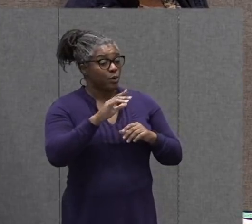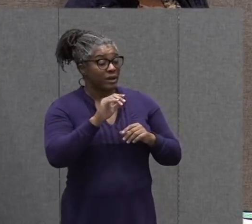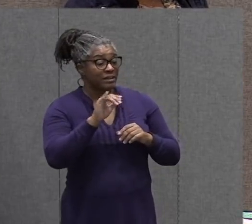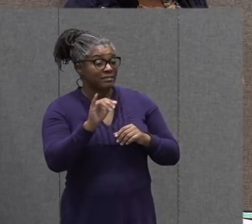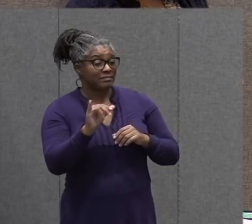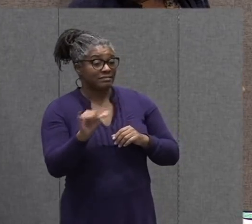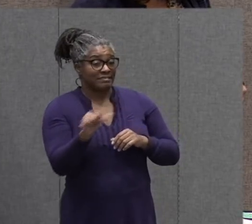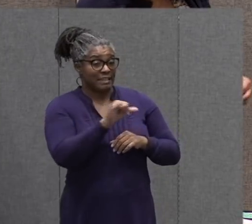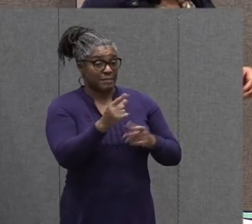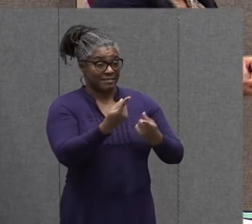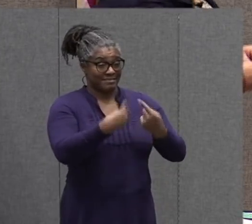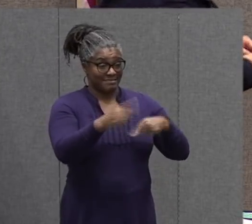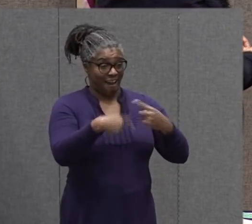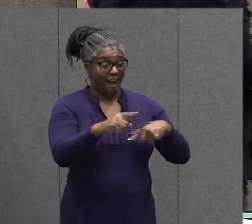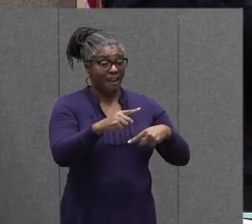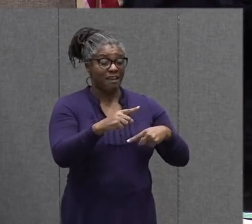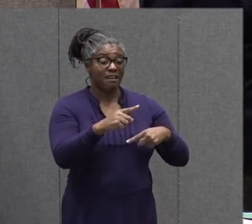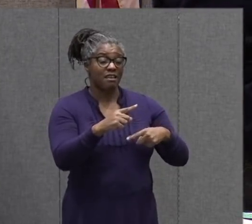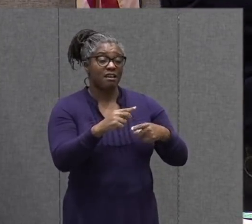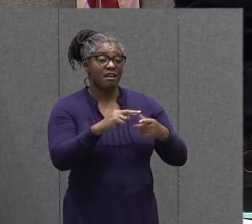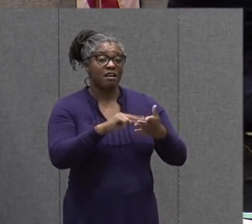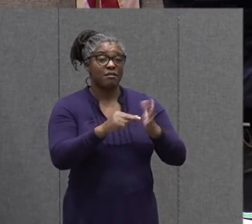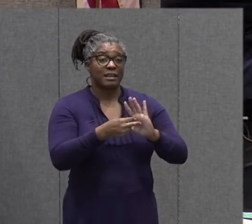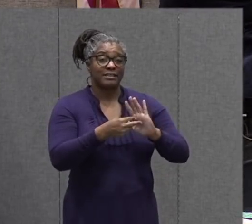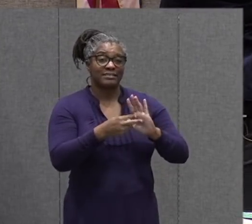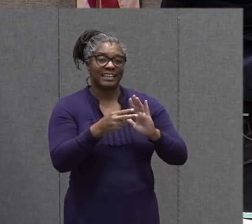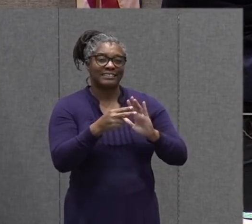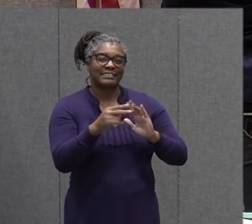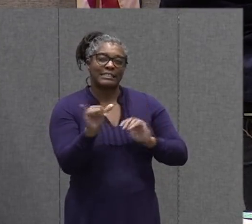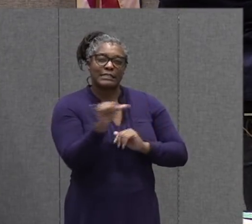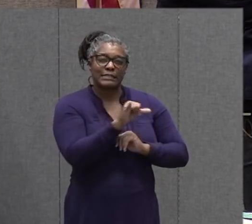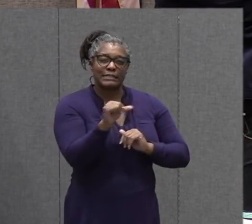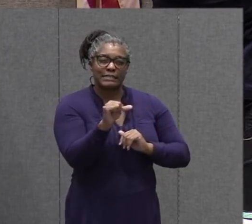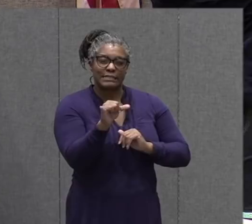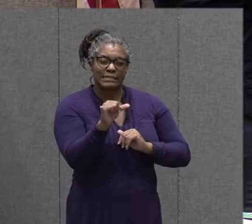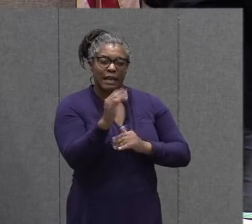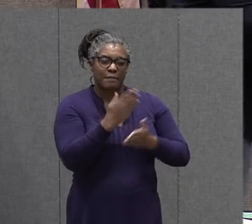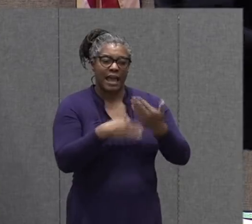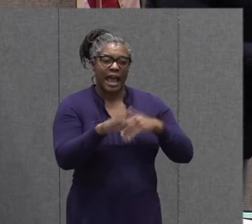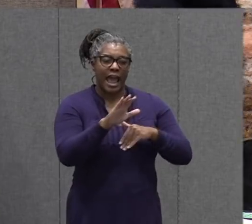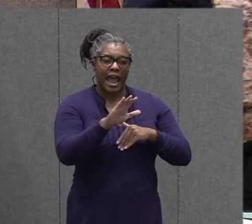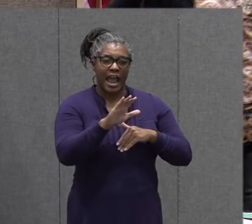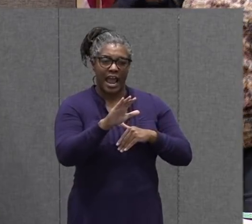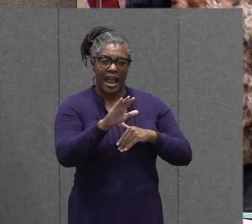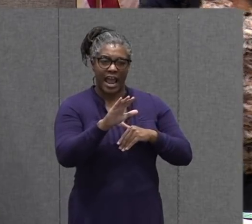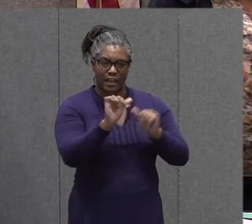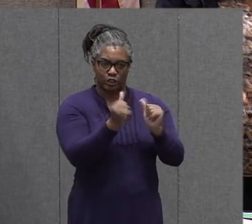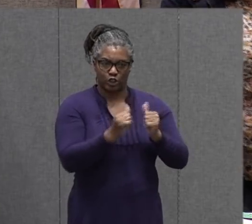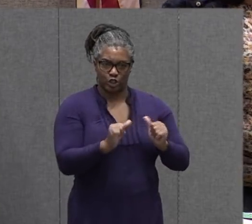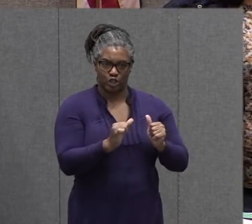[Miss Garcia] Yeah, so, the two L's is reminding you, that you have to have more than one? [Miss Martindale] Correct. [Miss Garcia] Aha!